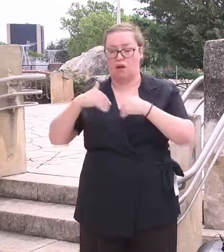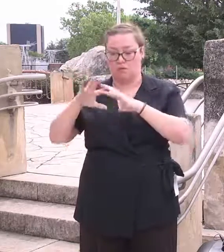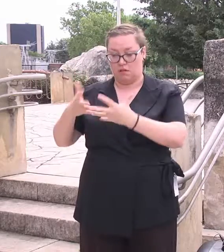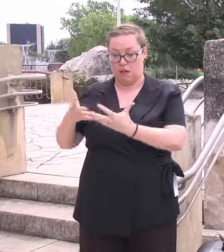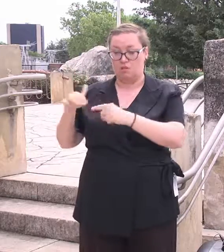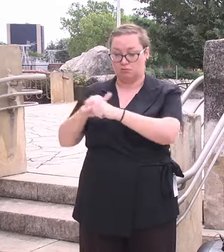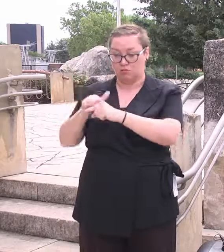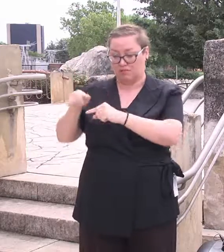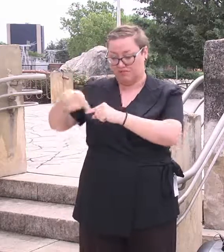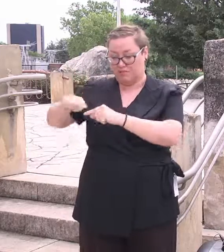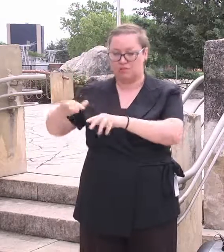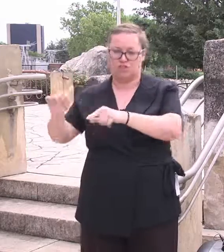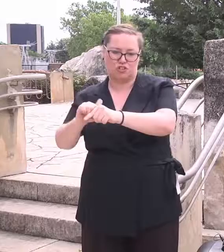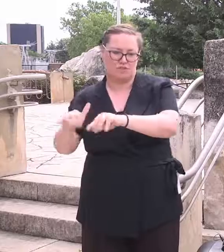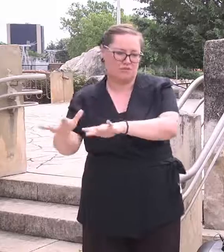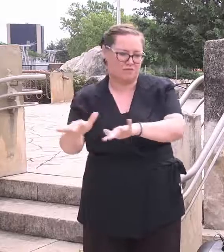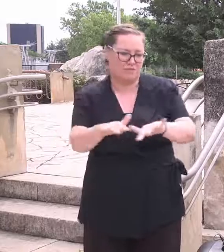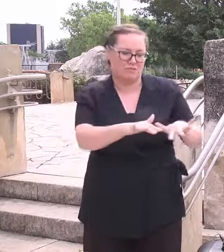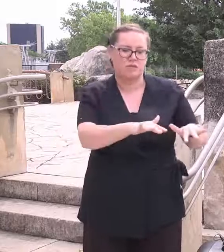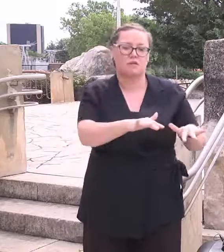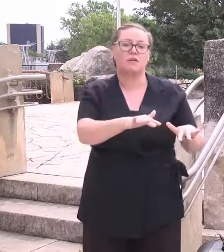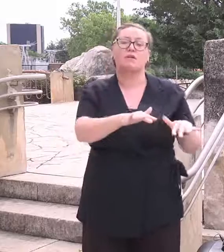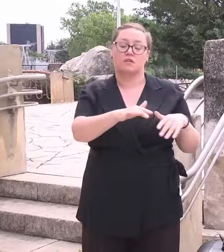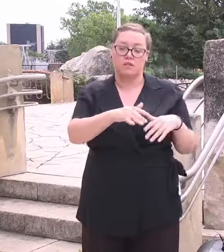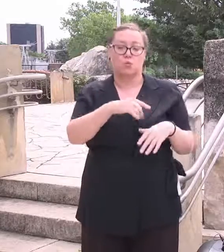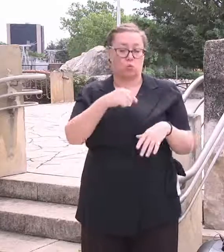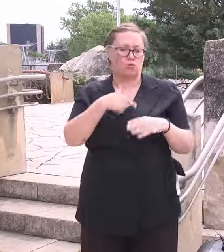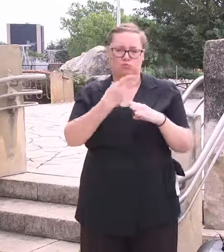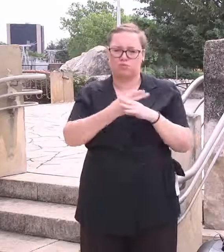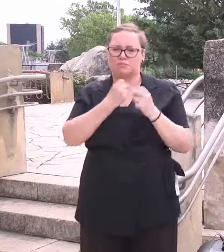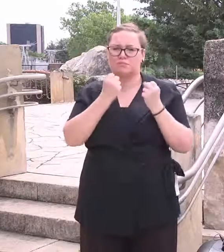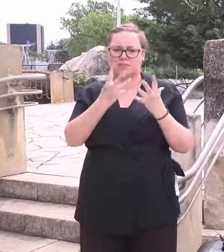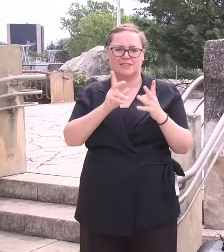people become trainers they train people we've used this in a variety of City situations we've